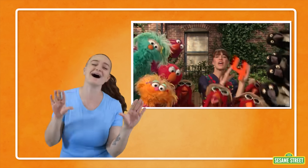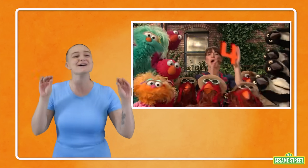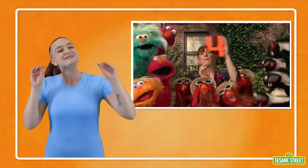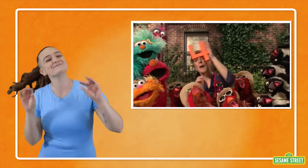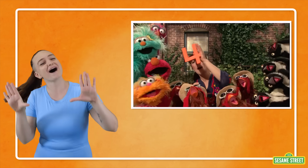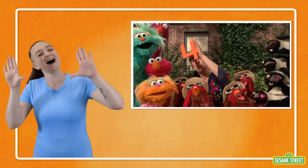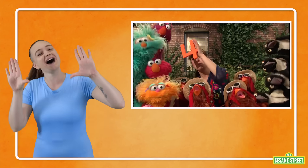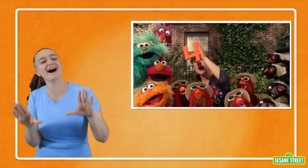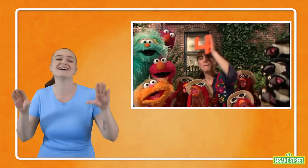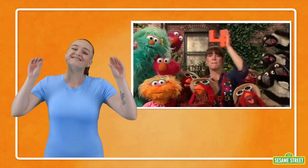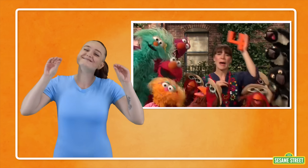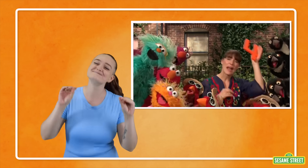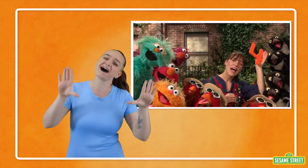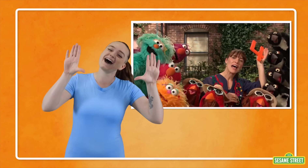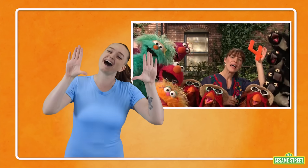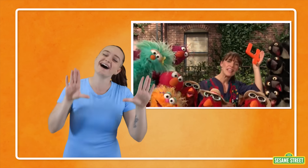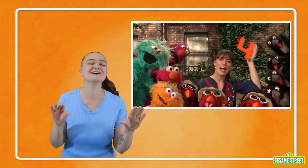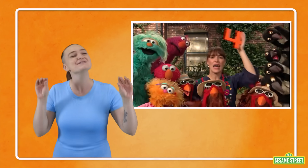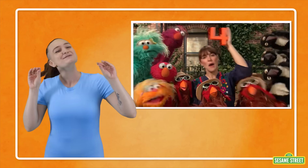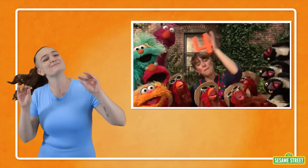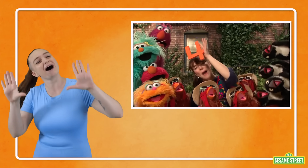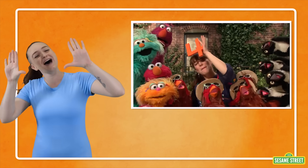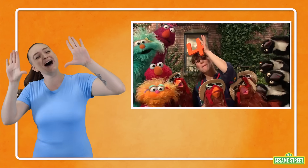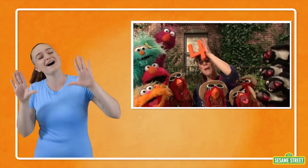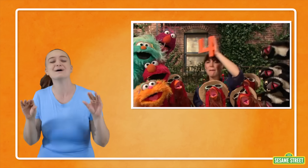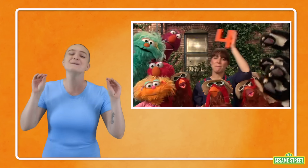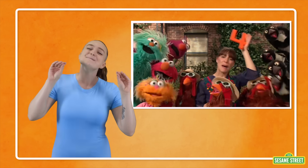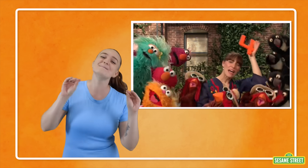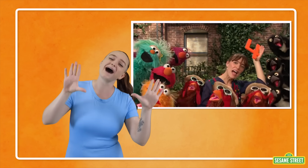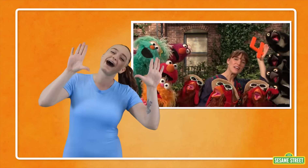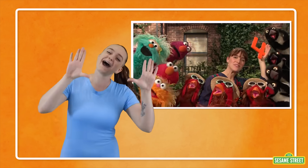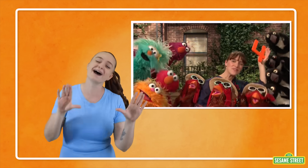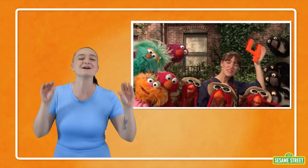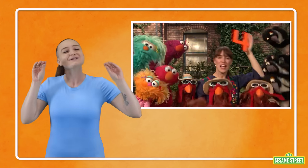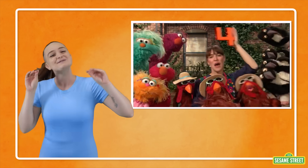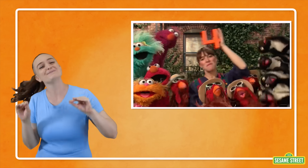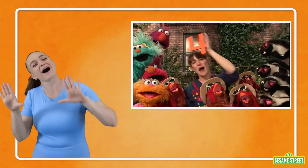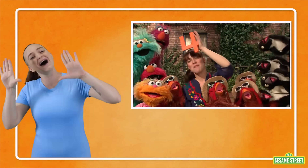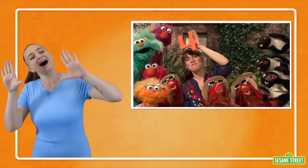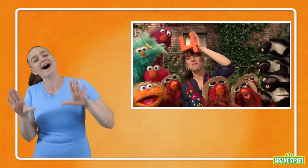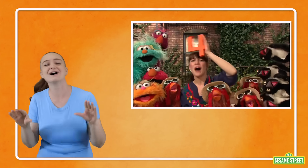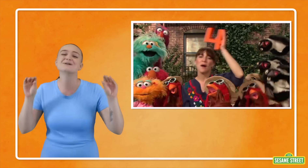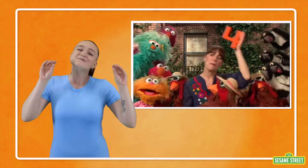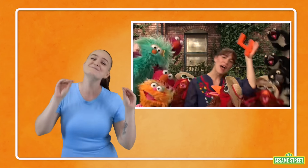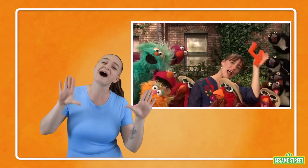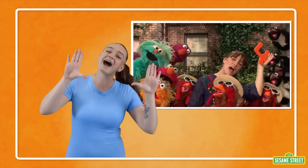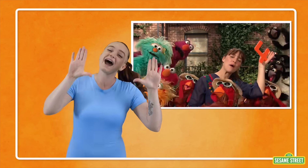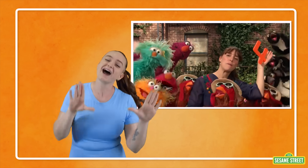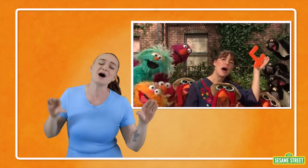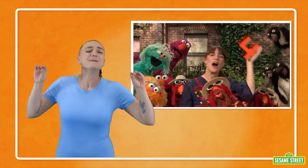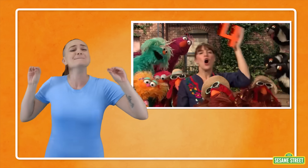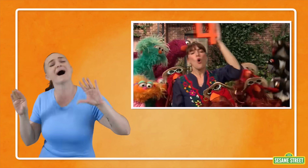Ba ba ba ba ba ba Ba ba ba ba Ba ba ba ba ba ba